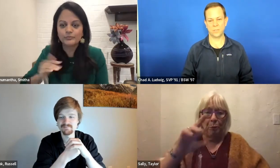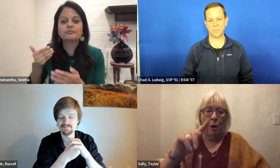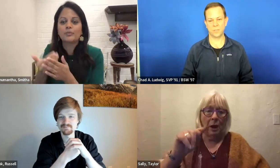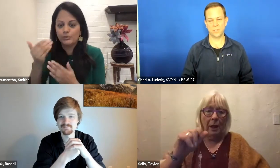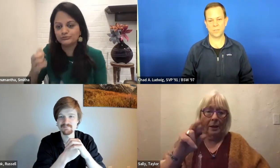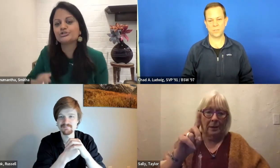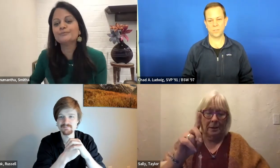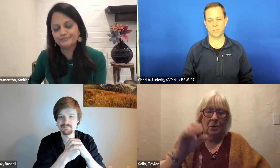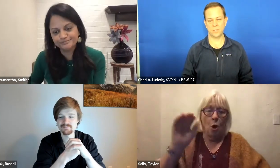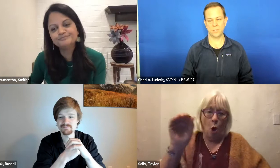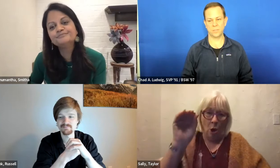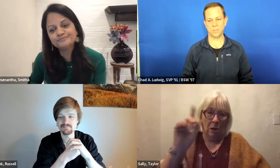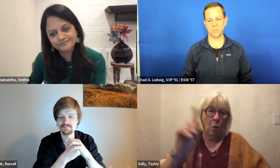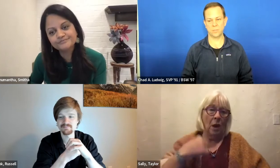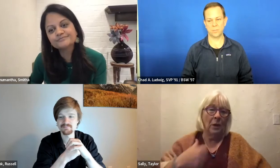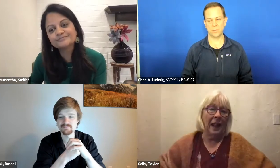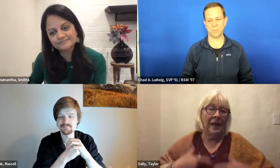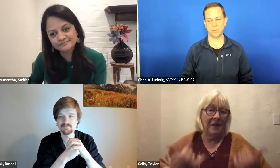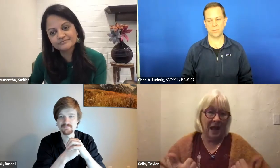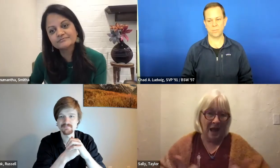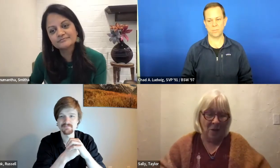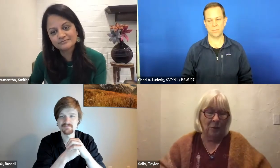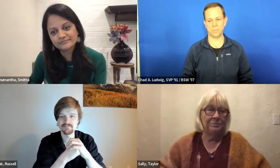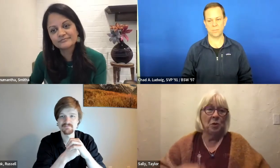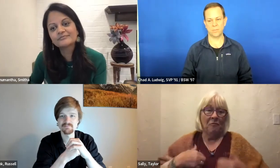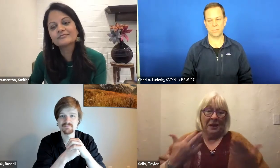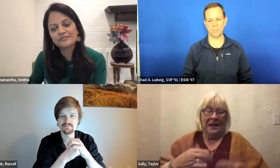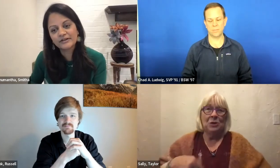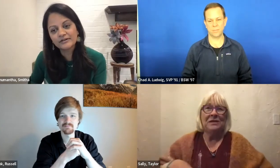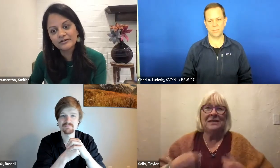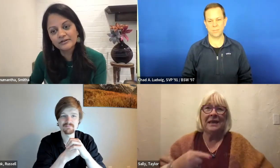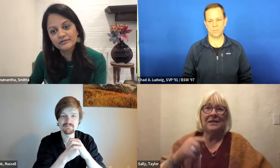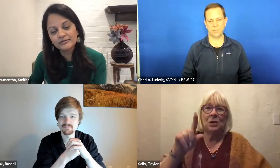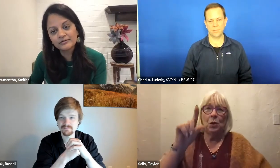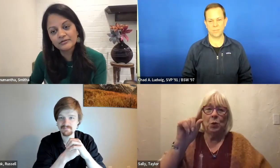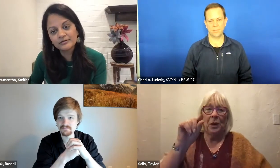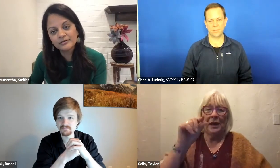so then we decided to move out to Portland, Oregon, and that's where I'm living now,